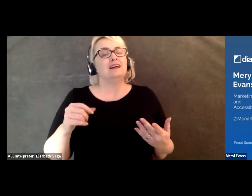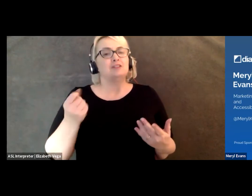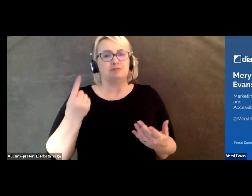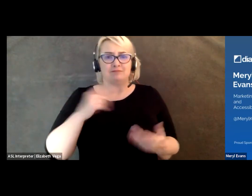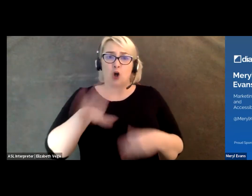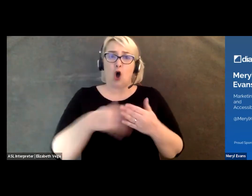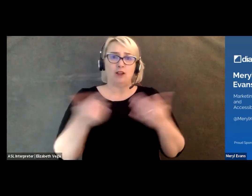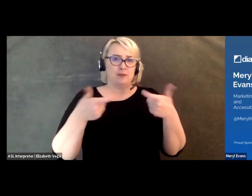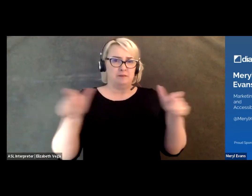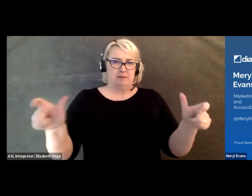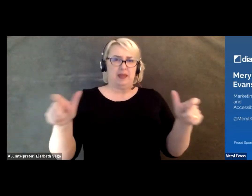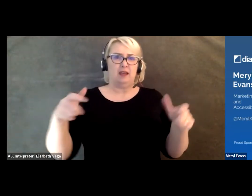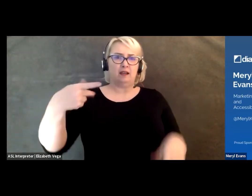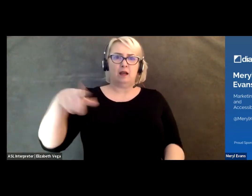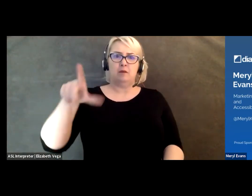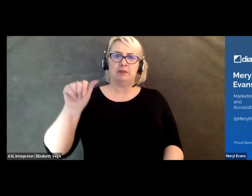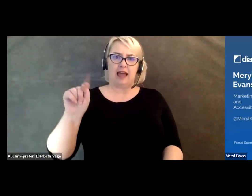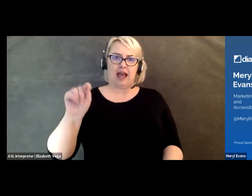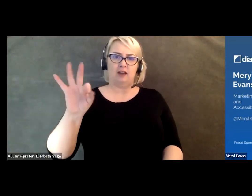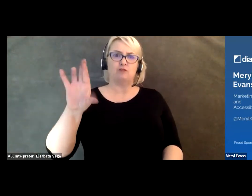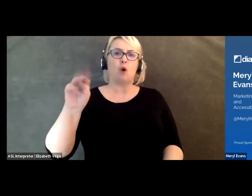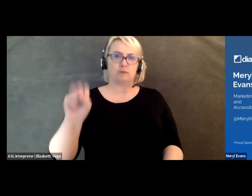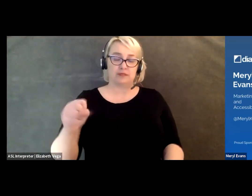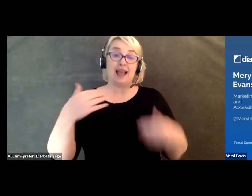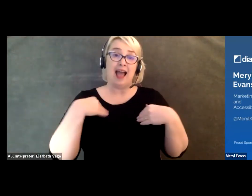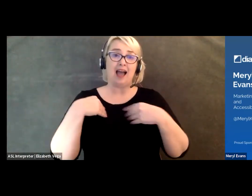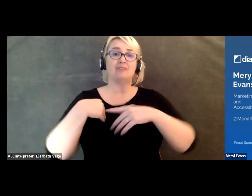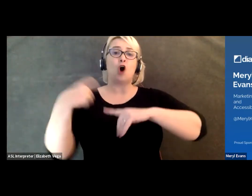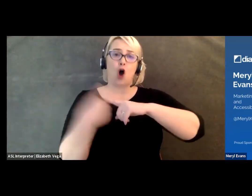captions except for escape. They weren't very good.